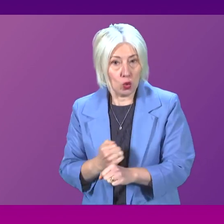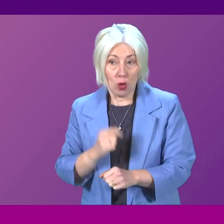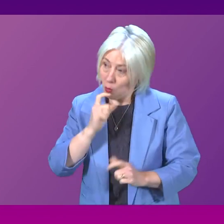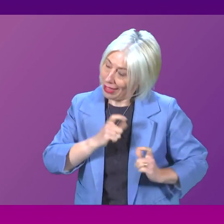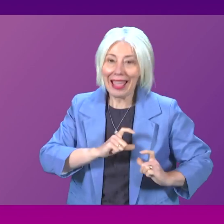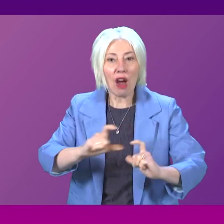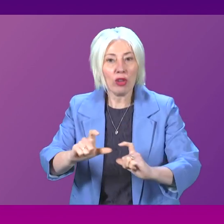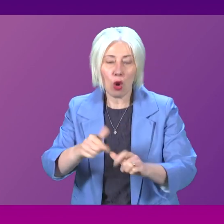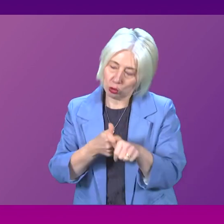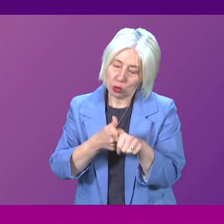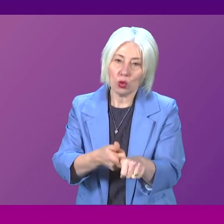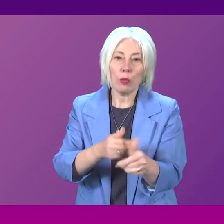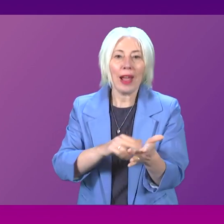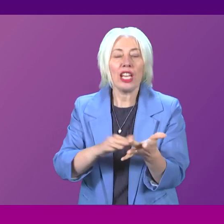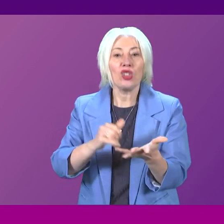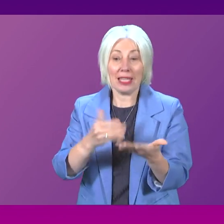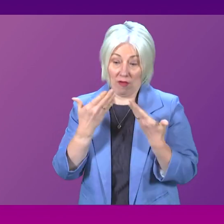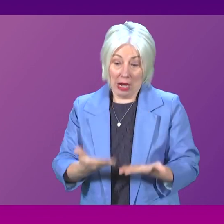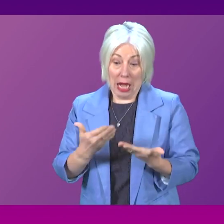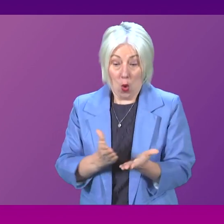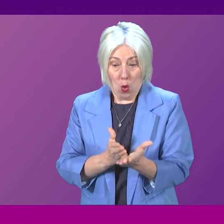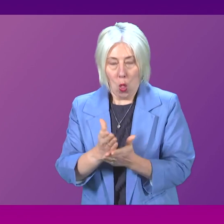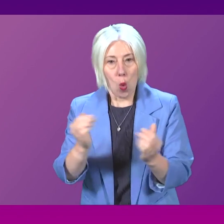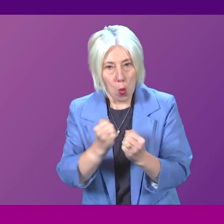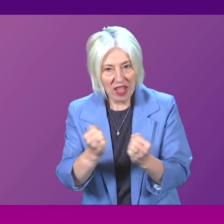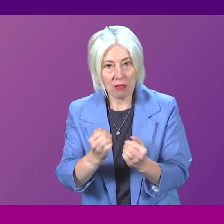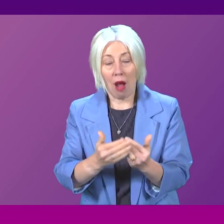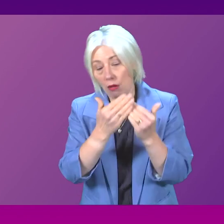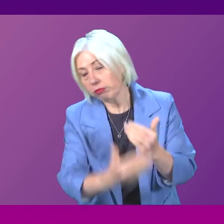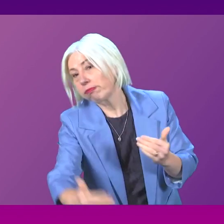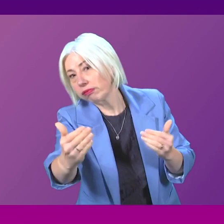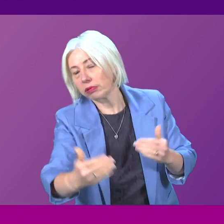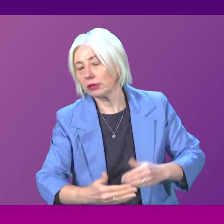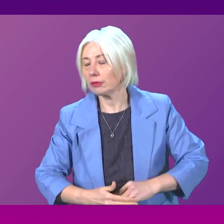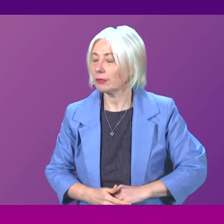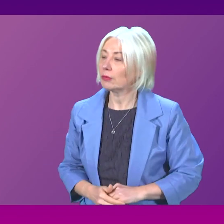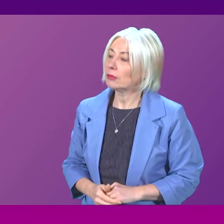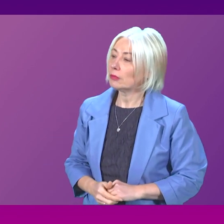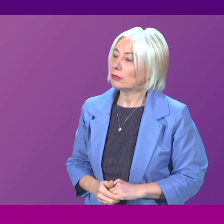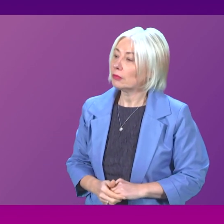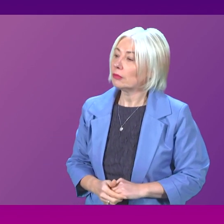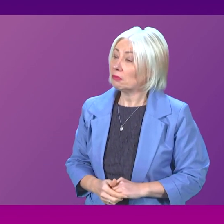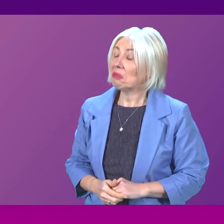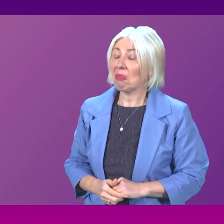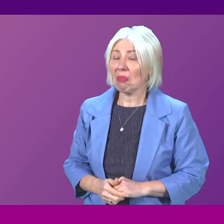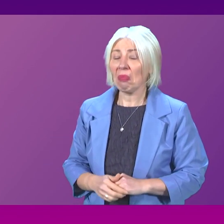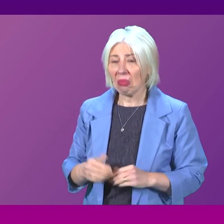support our national health service now, over this winter and beyond. The First Minister says that she is taking the actions, but the situation is actually